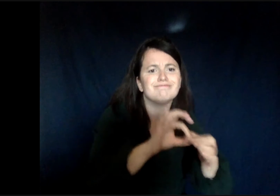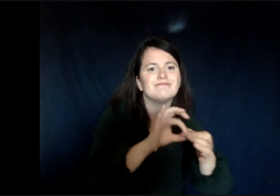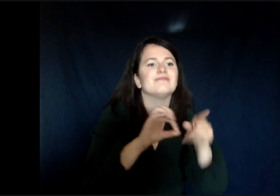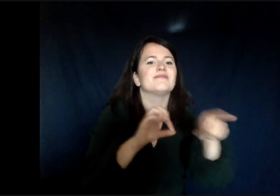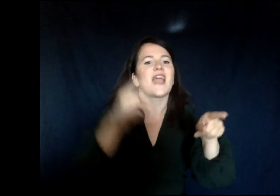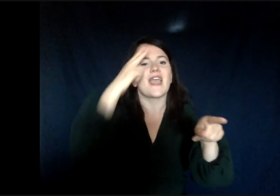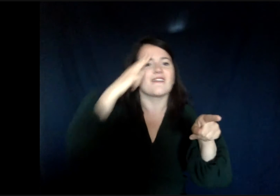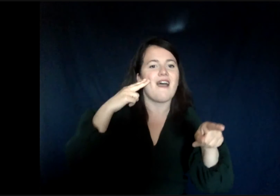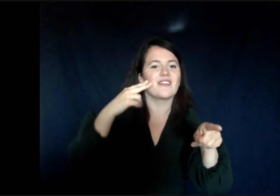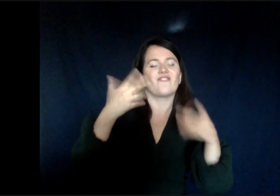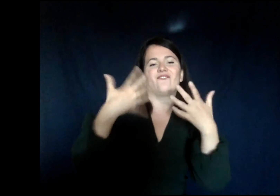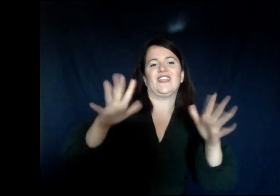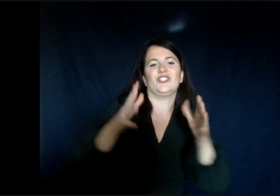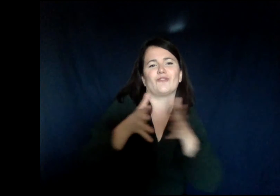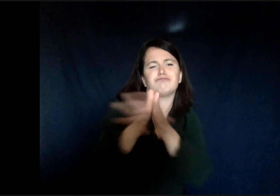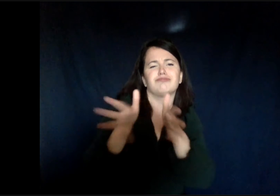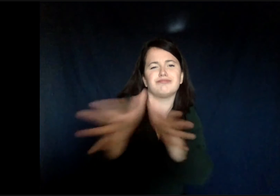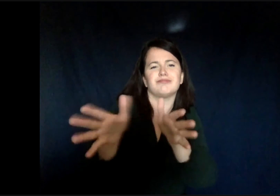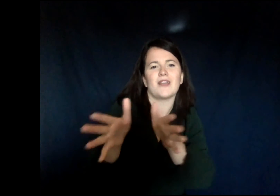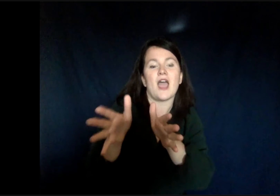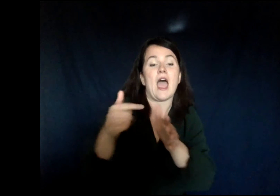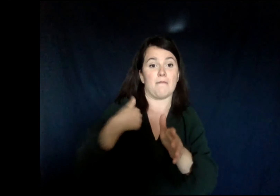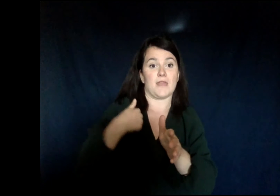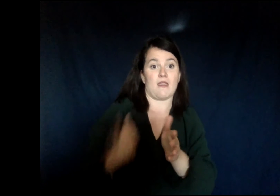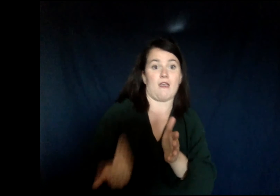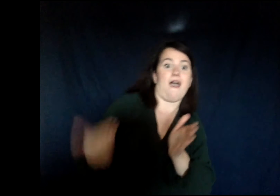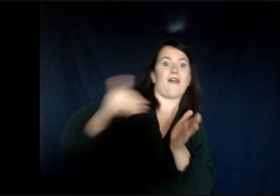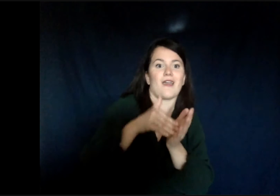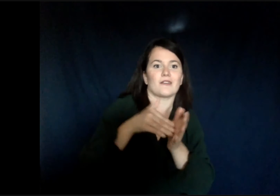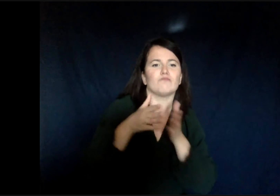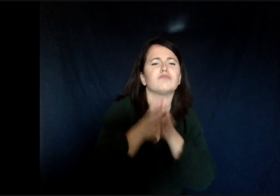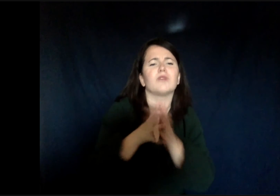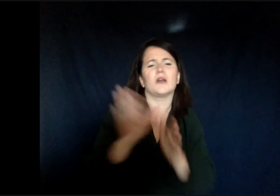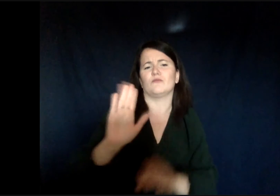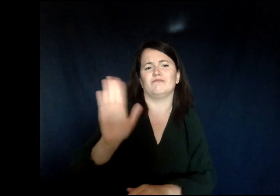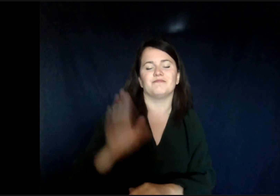My colleagues Marie-Anne and Andor will give you useful information